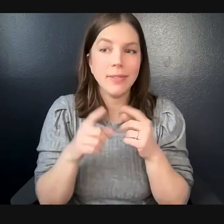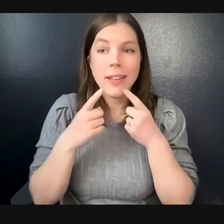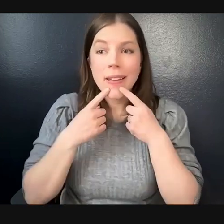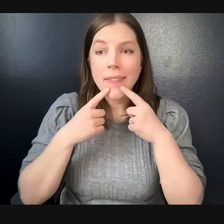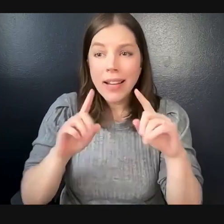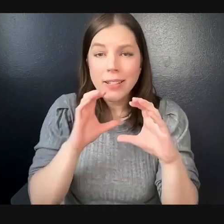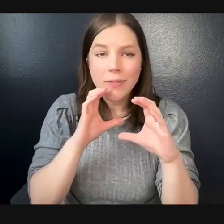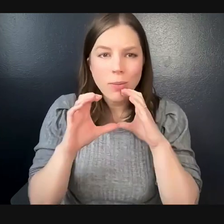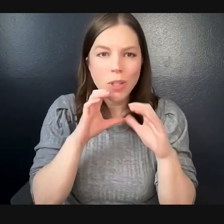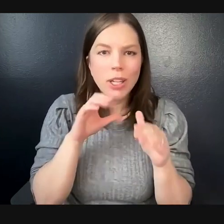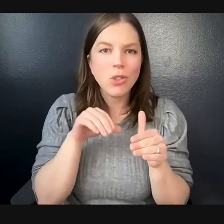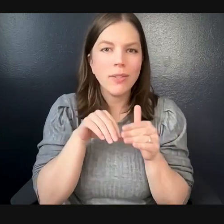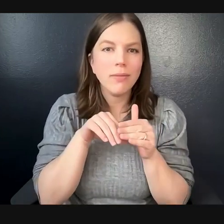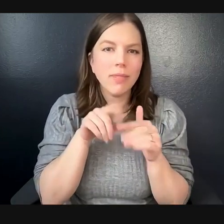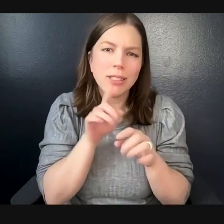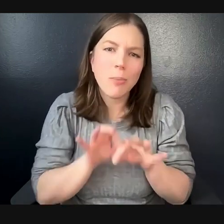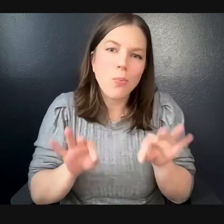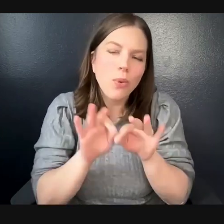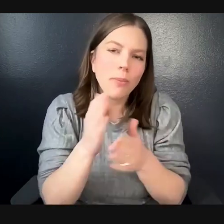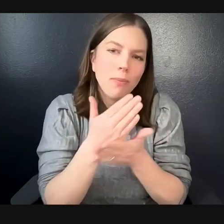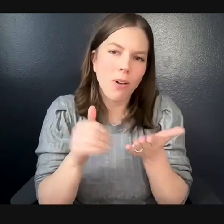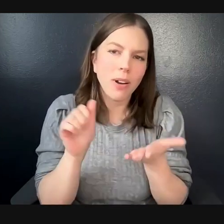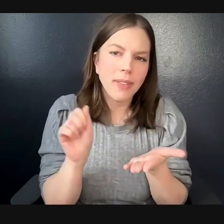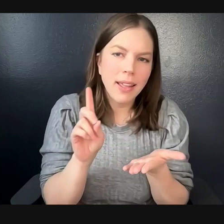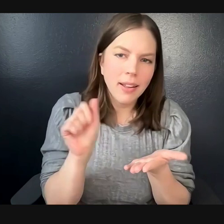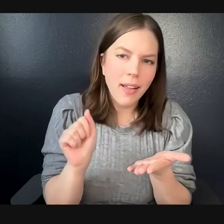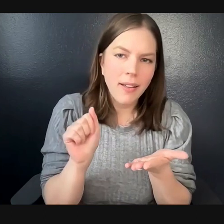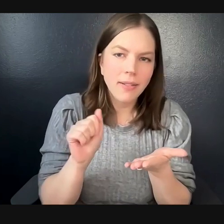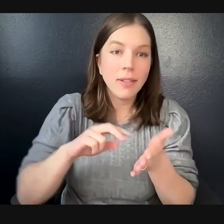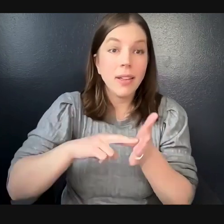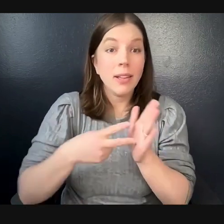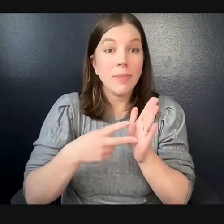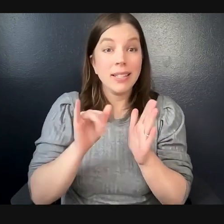Effective communication is an important part of the ADA.